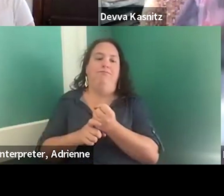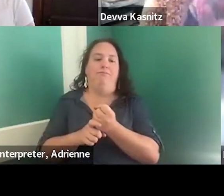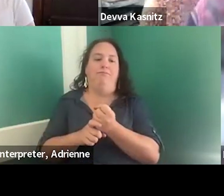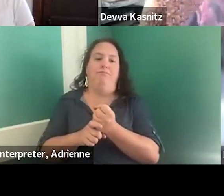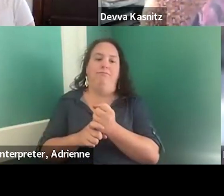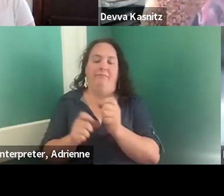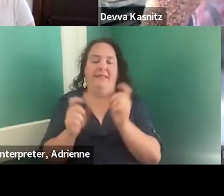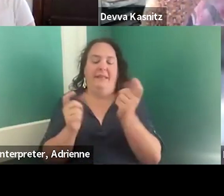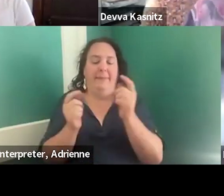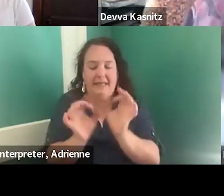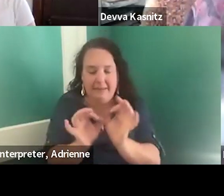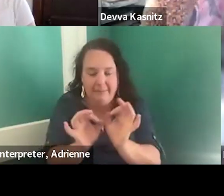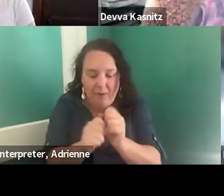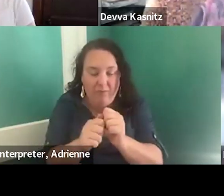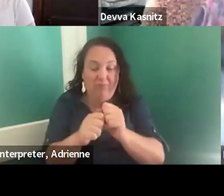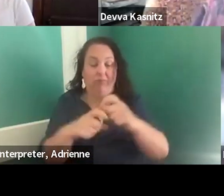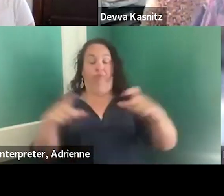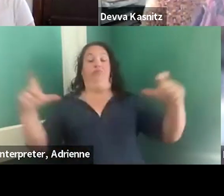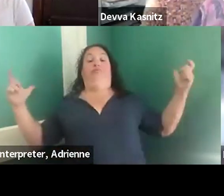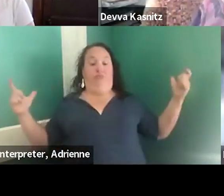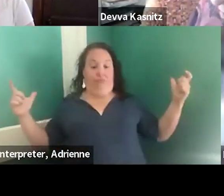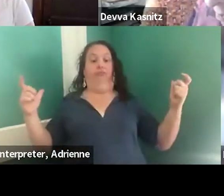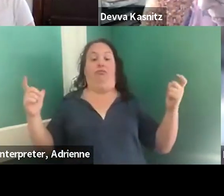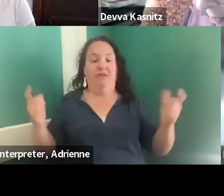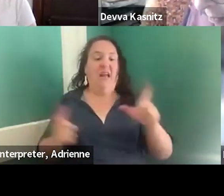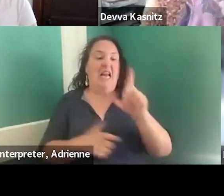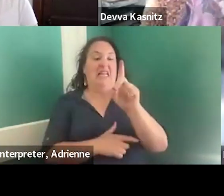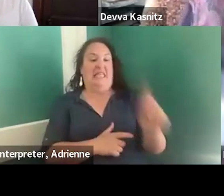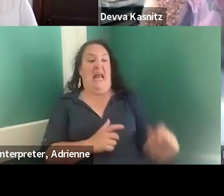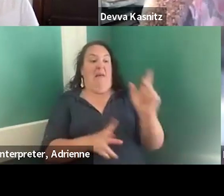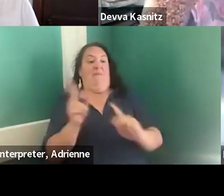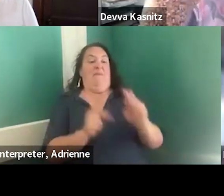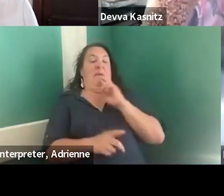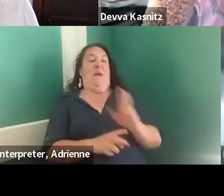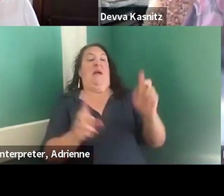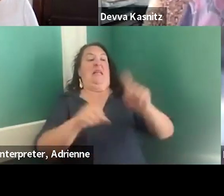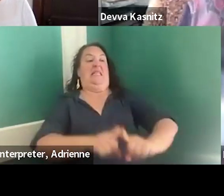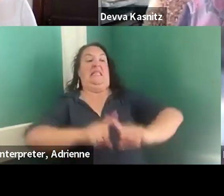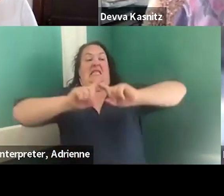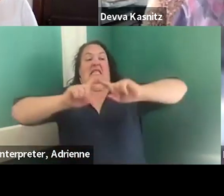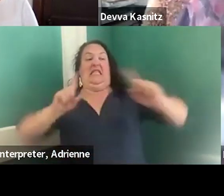of disabled people. To them, disabled people are still regular people.